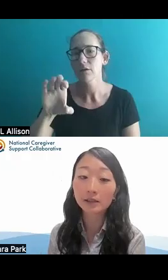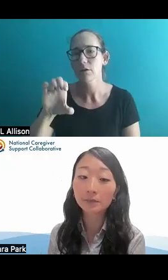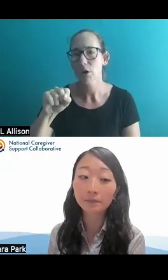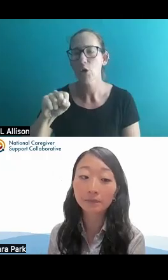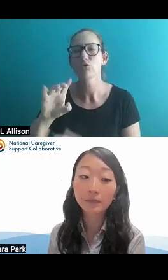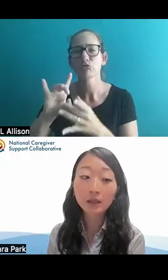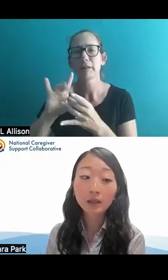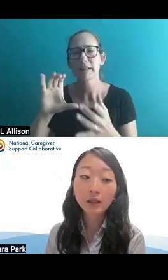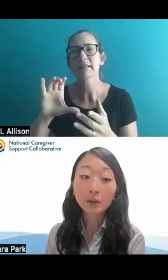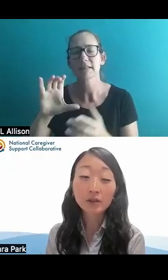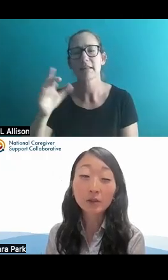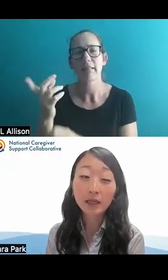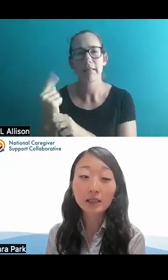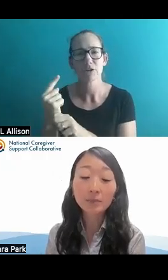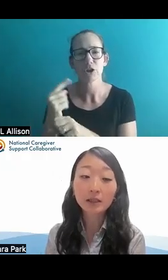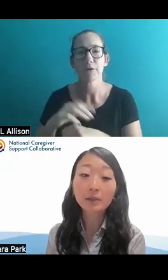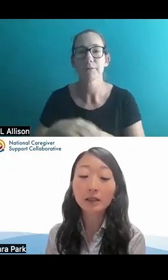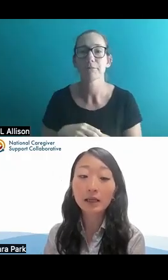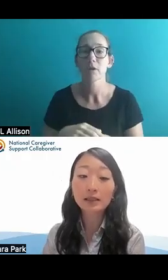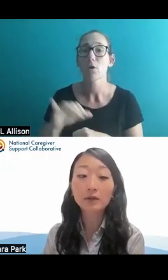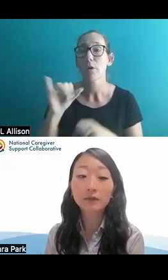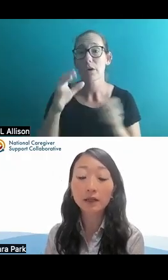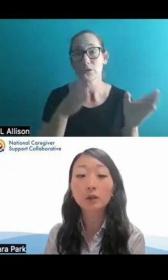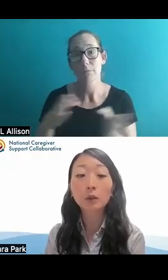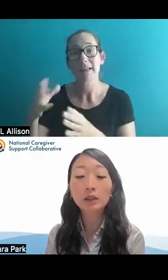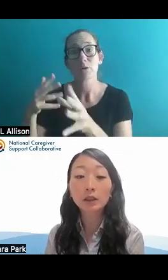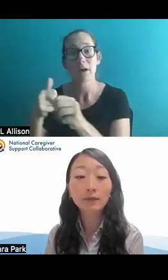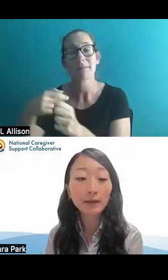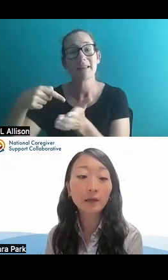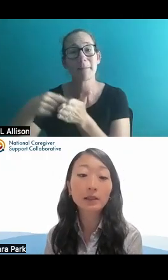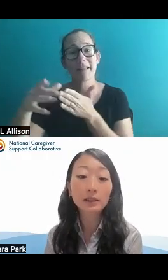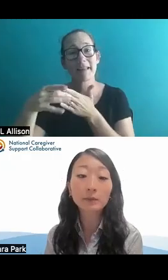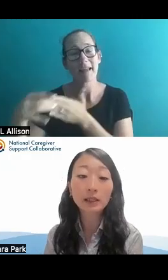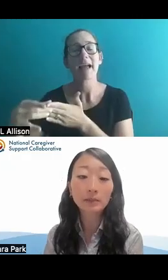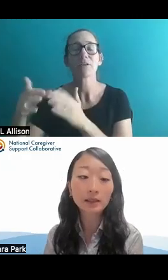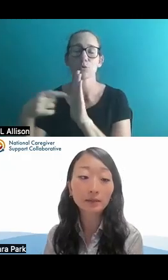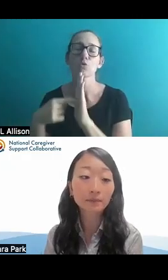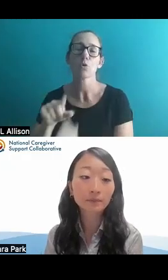year. We also plan to update the billing guides to reflect the 2025 updates from CMS.